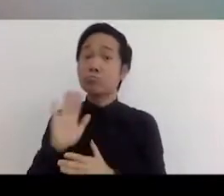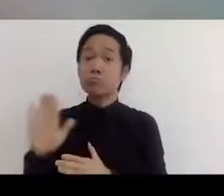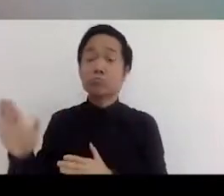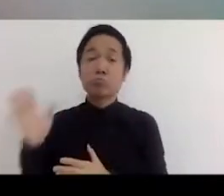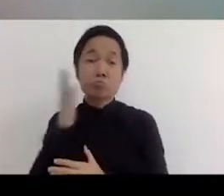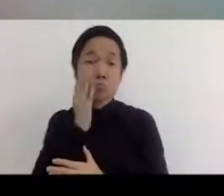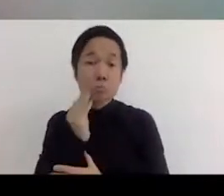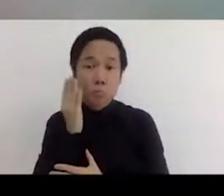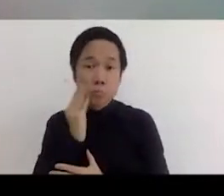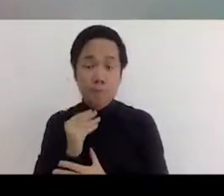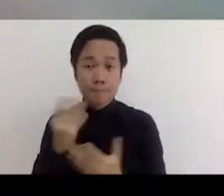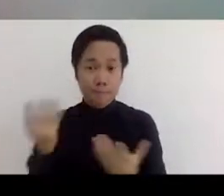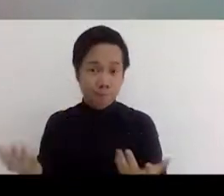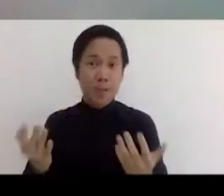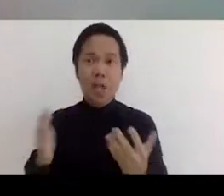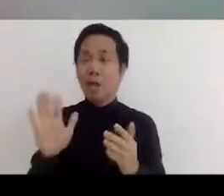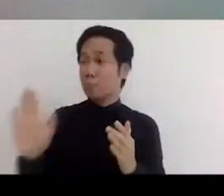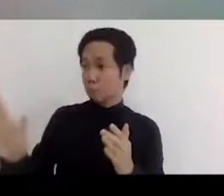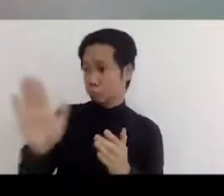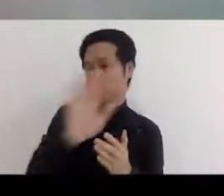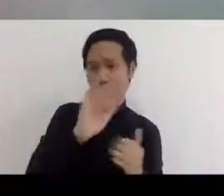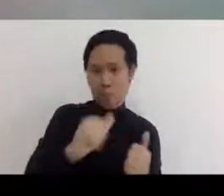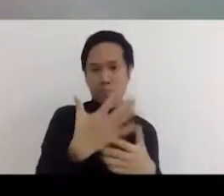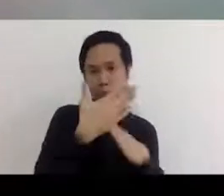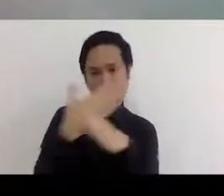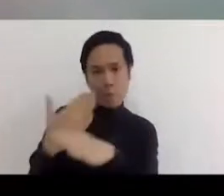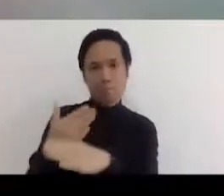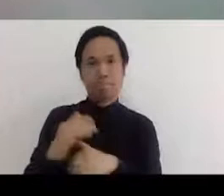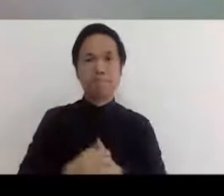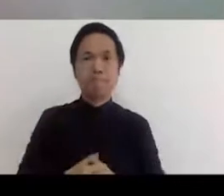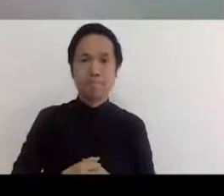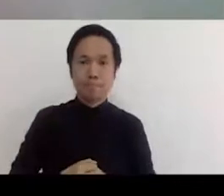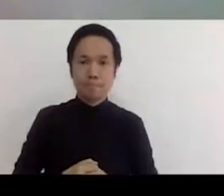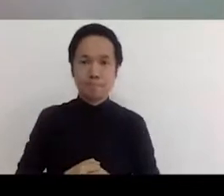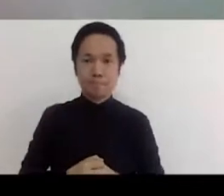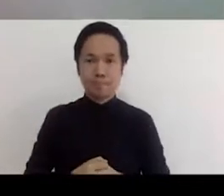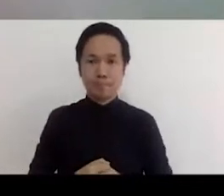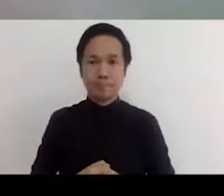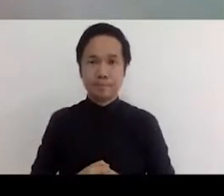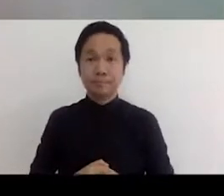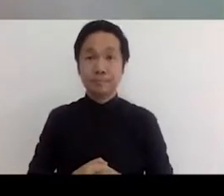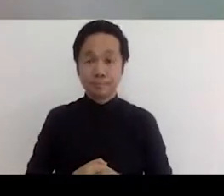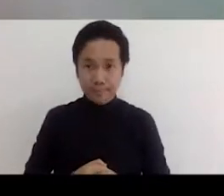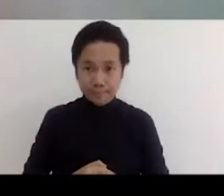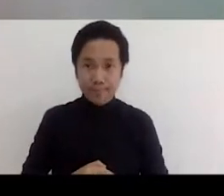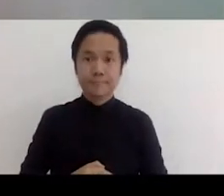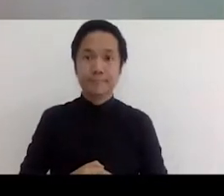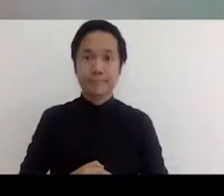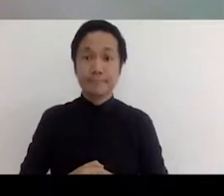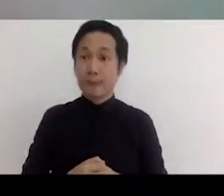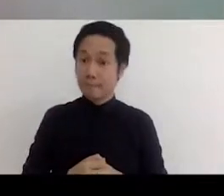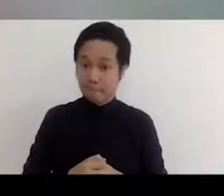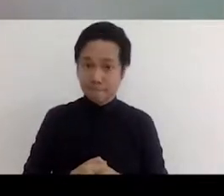as all the speakers have said, we do a lot of good job, but we need to share what's happening